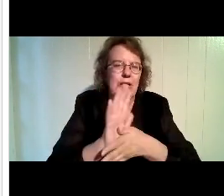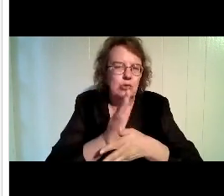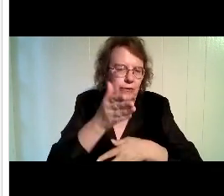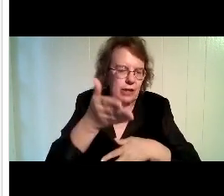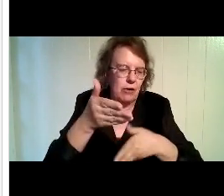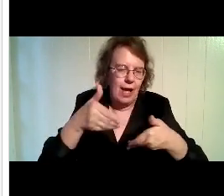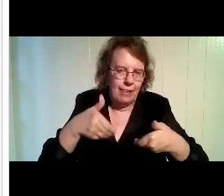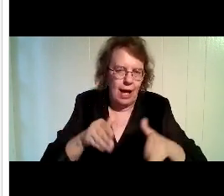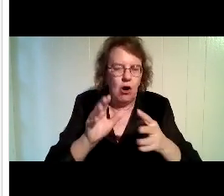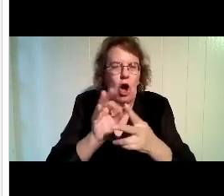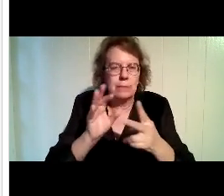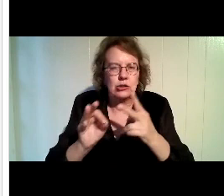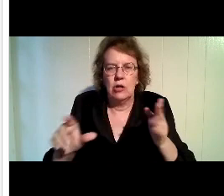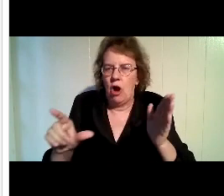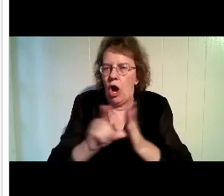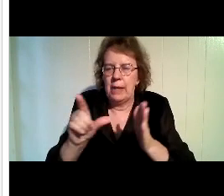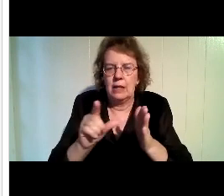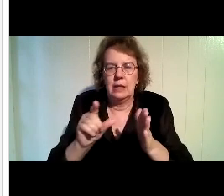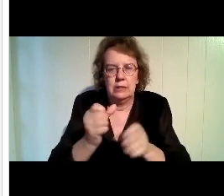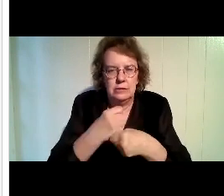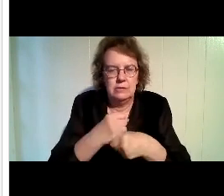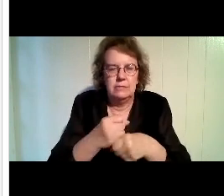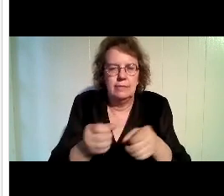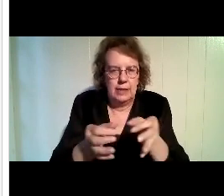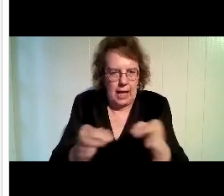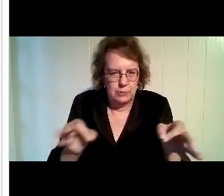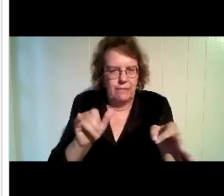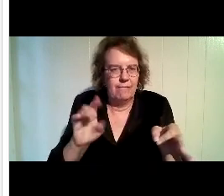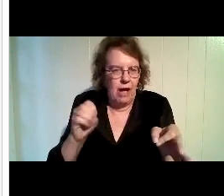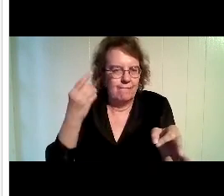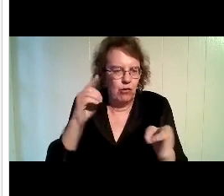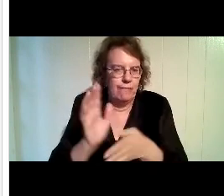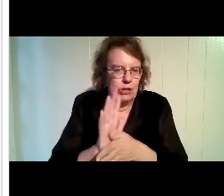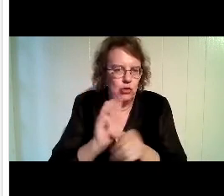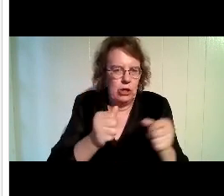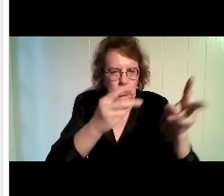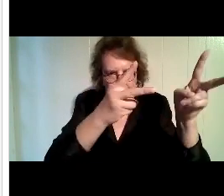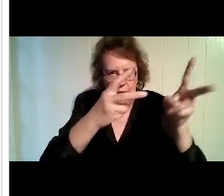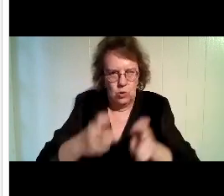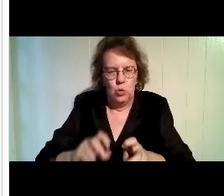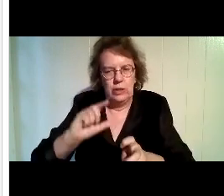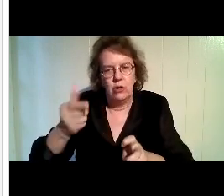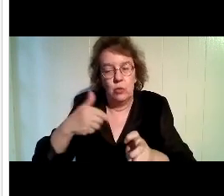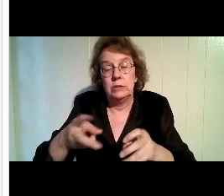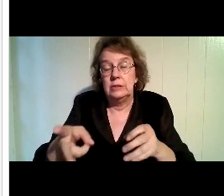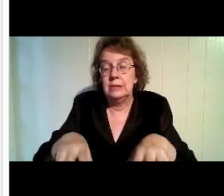to automatically generate a caption file for the video that you can download later. It will take some time for it to